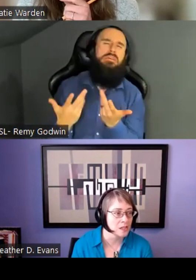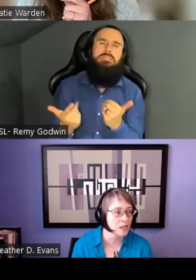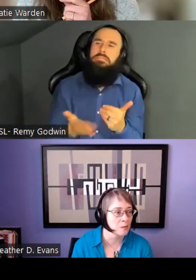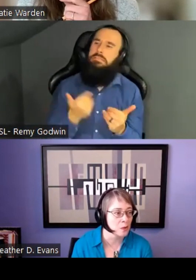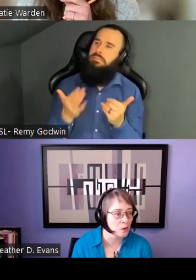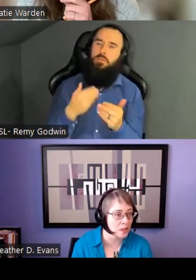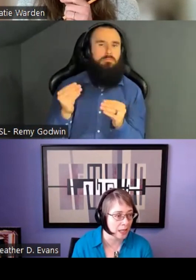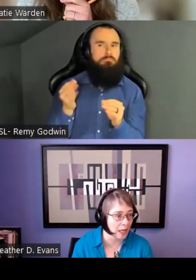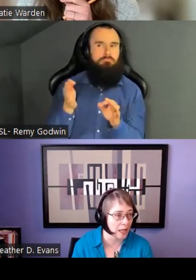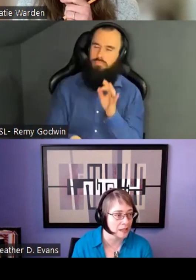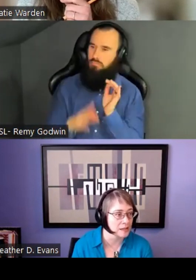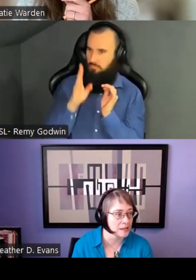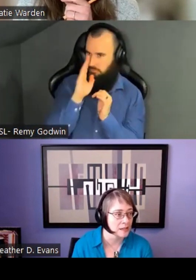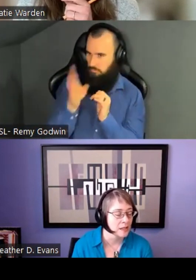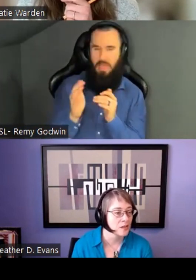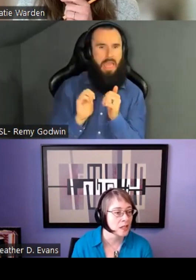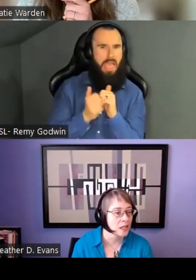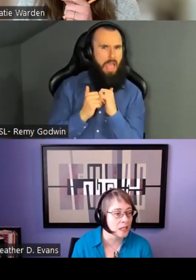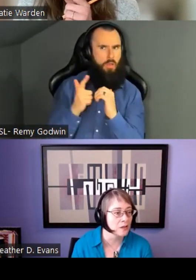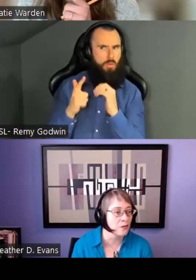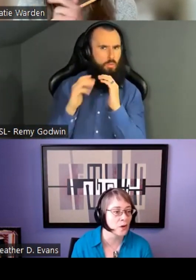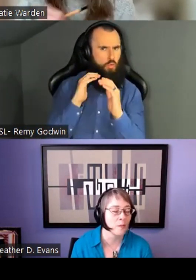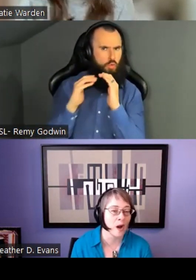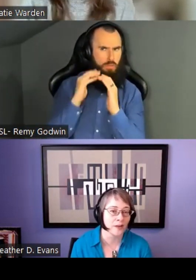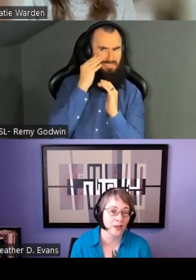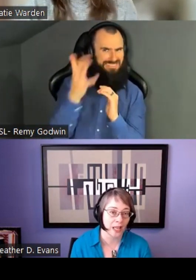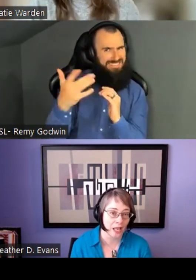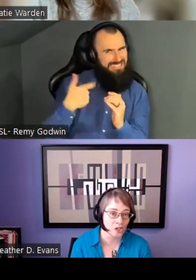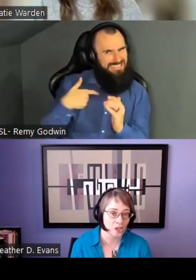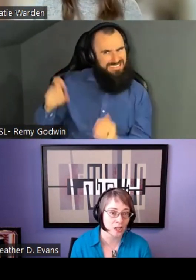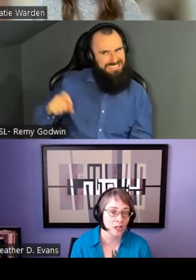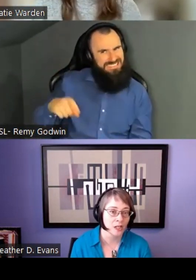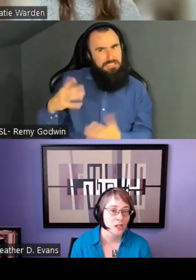to communicate the need for modification